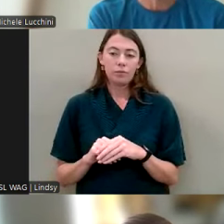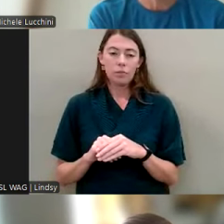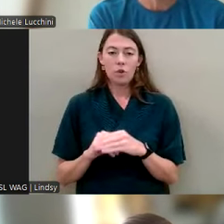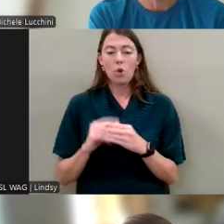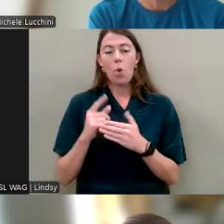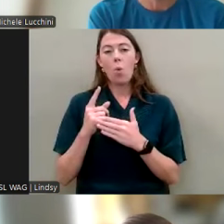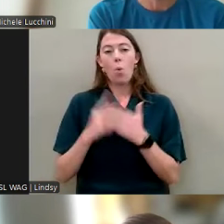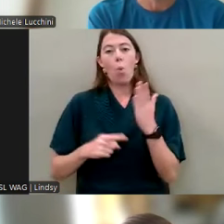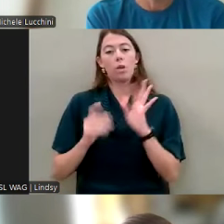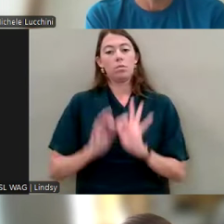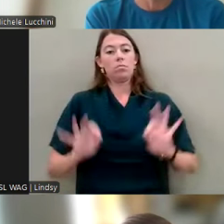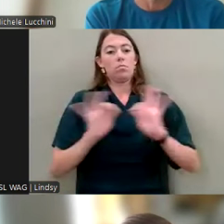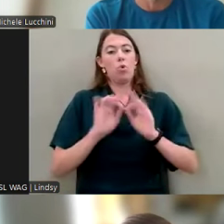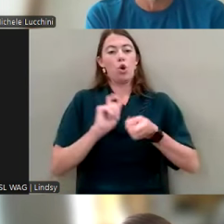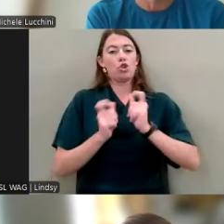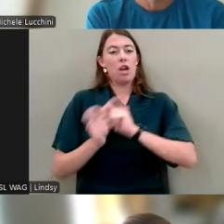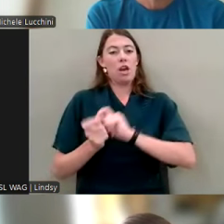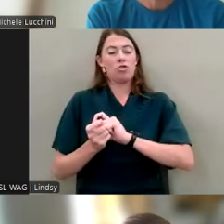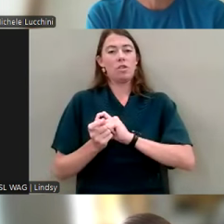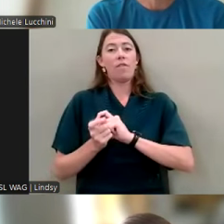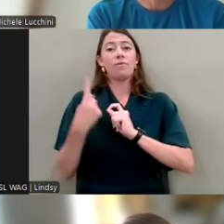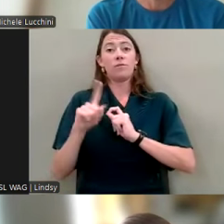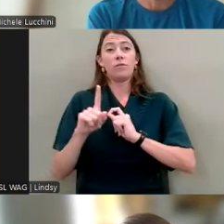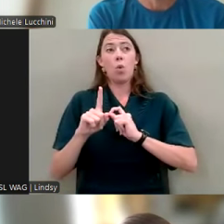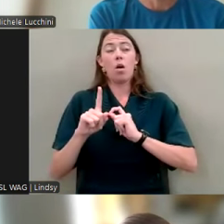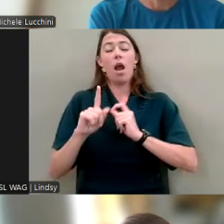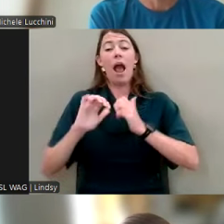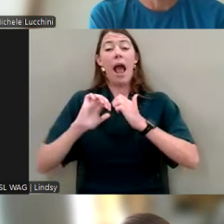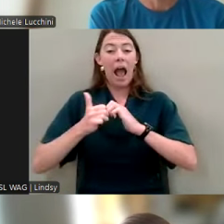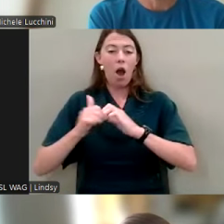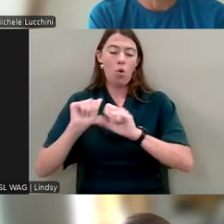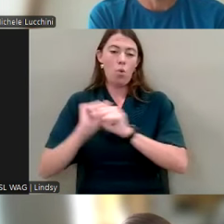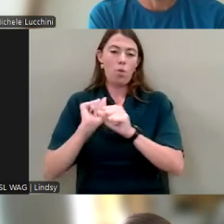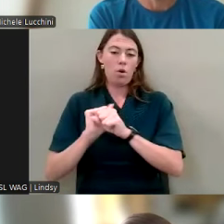have to operate on your ways of working in order to accommodate accessibility as a requirement.